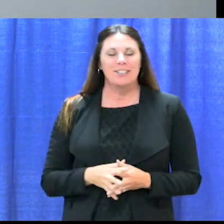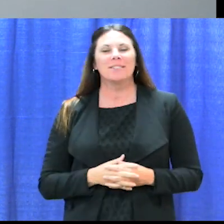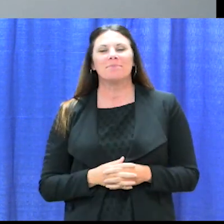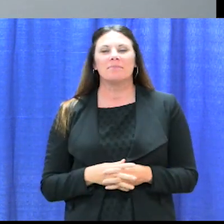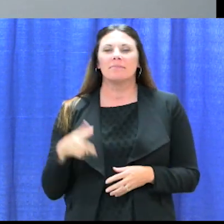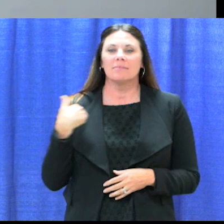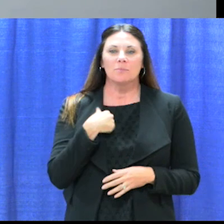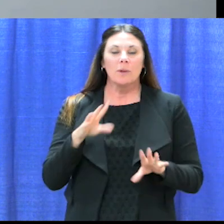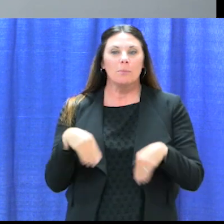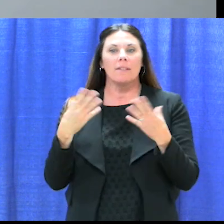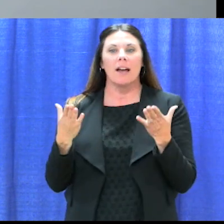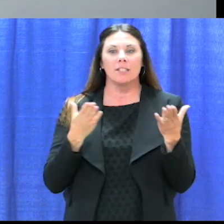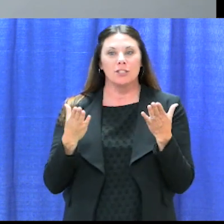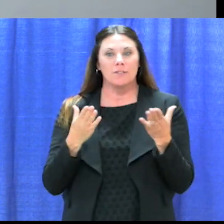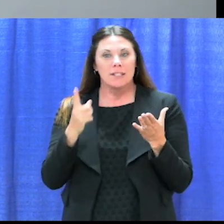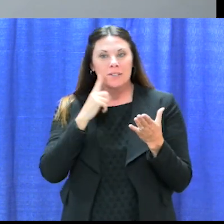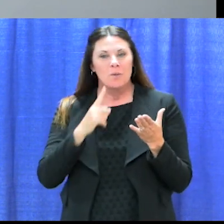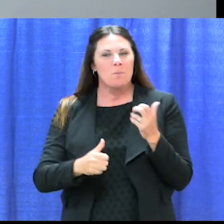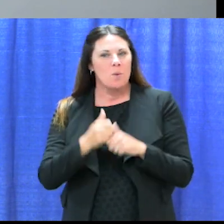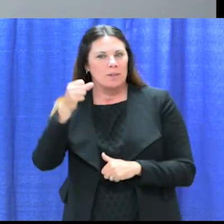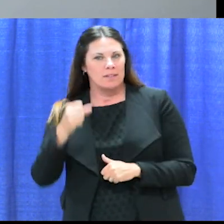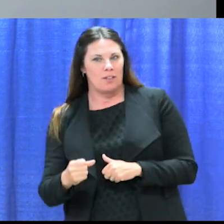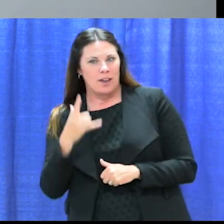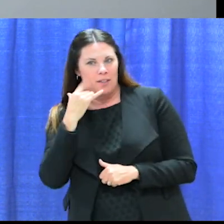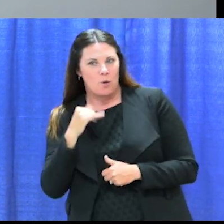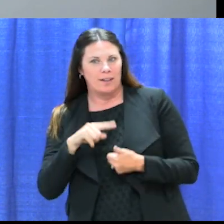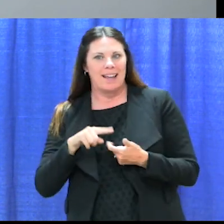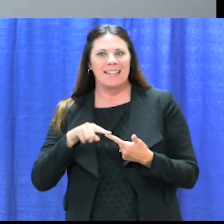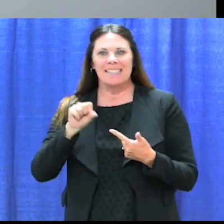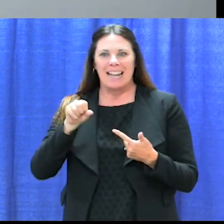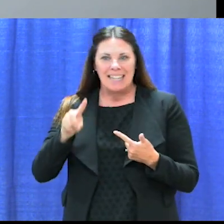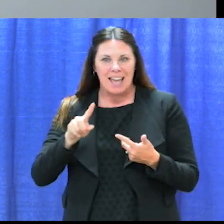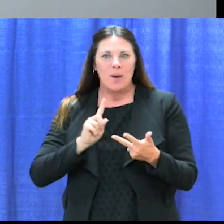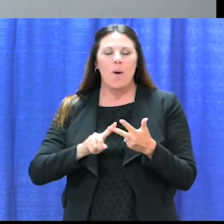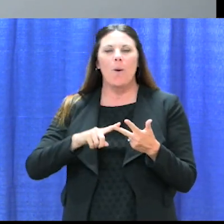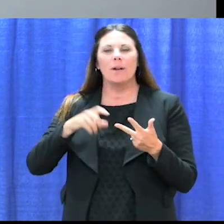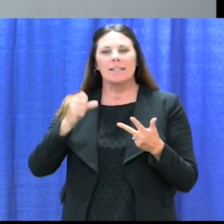We serve predominantly Southern California, San Diego County, South Orange County, Palos